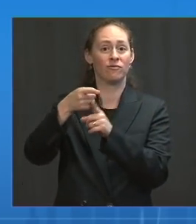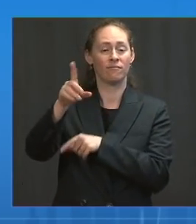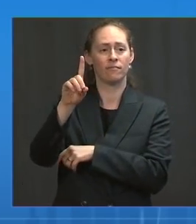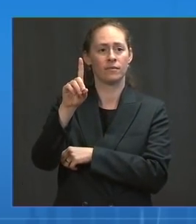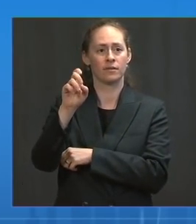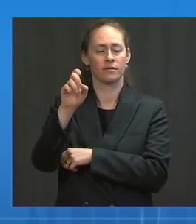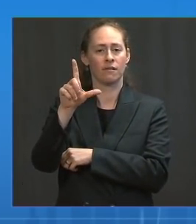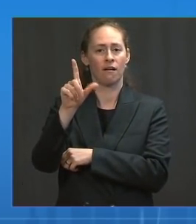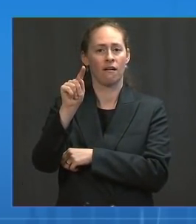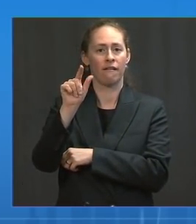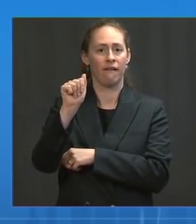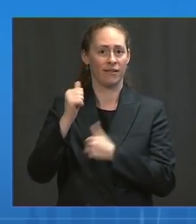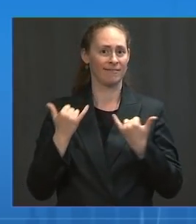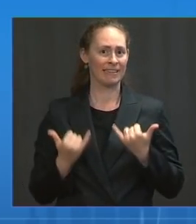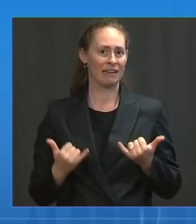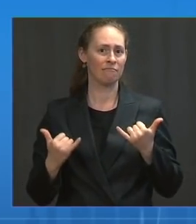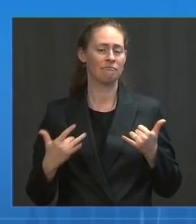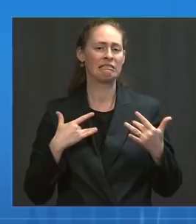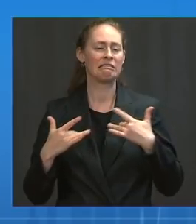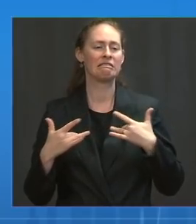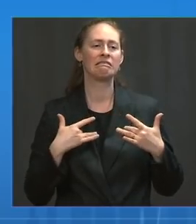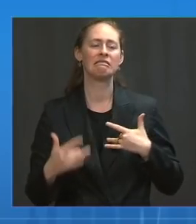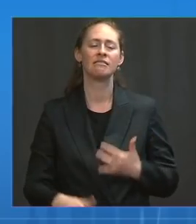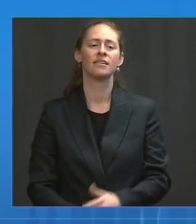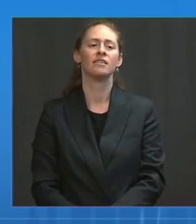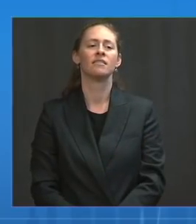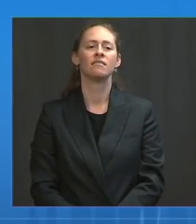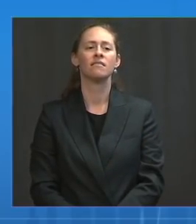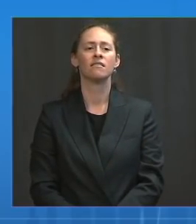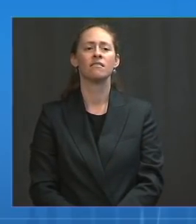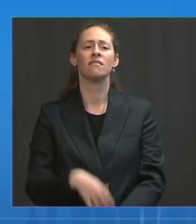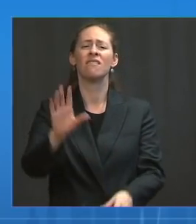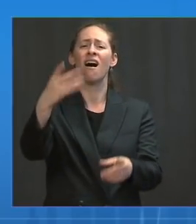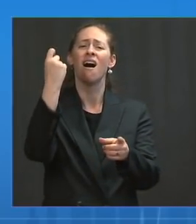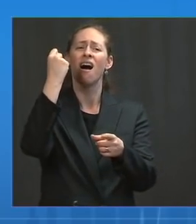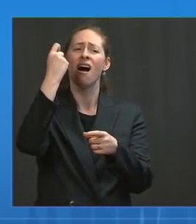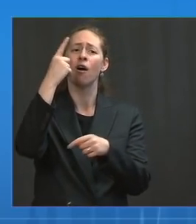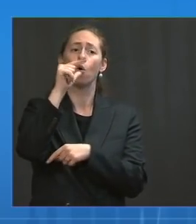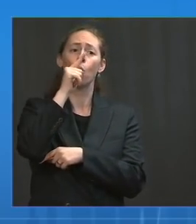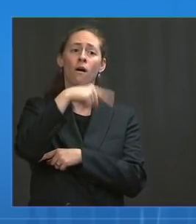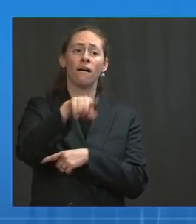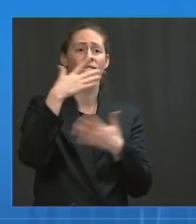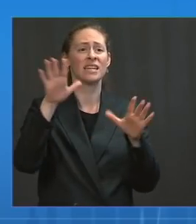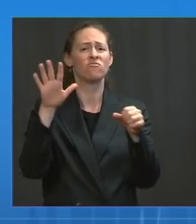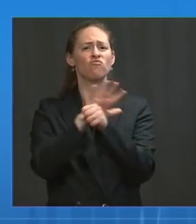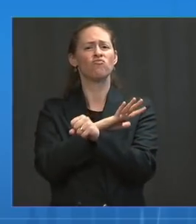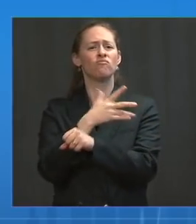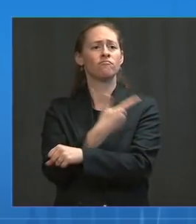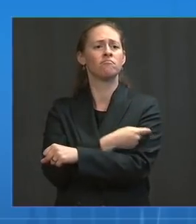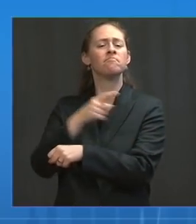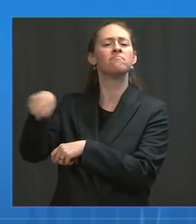At the same time, we've already fully vaccinated nearly 80 percent of seniors, those 65 and older,